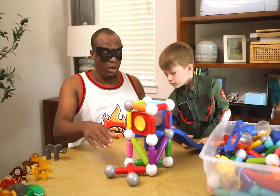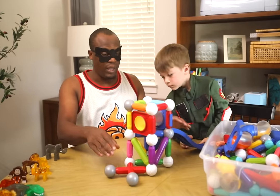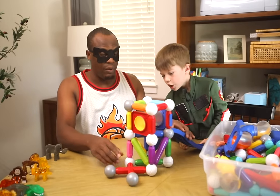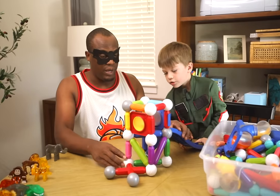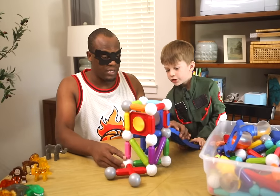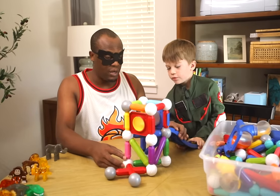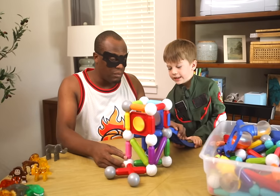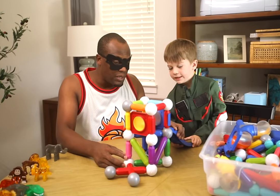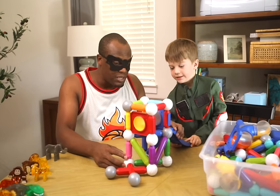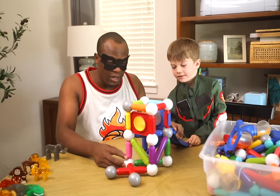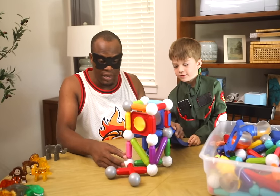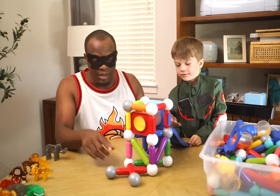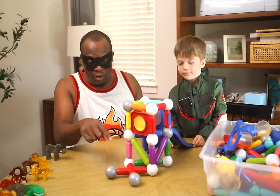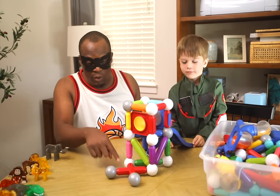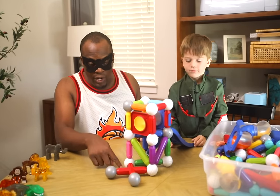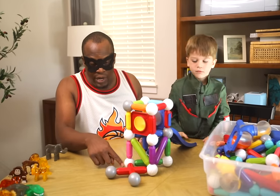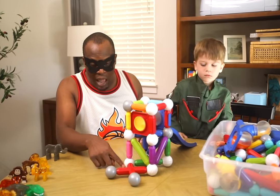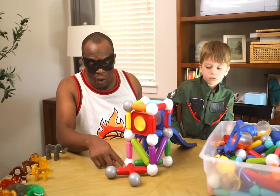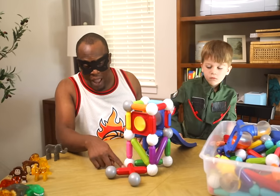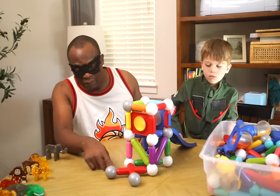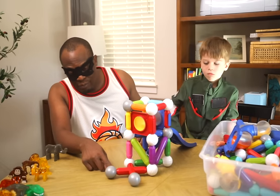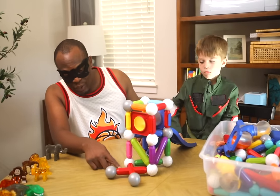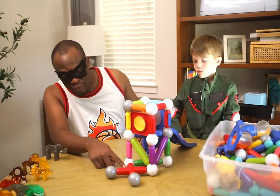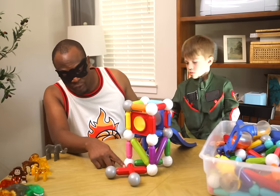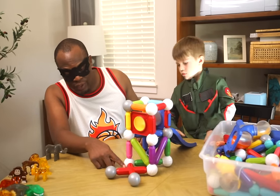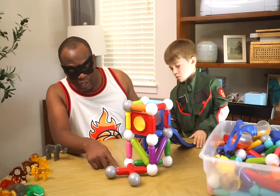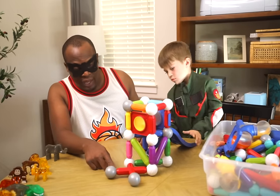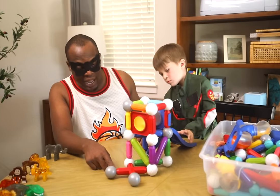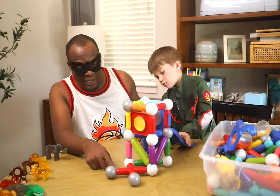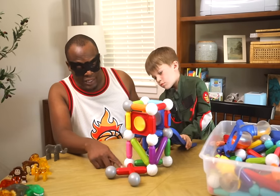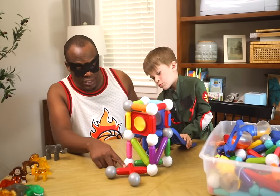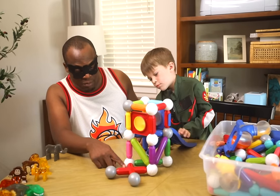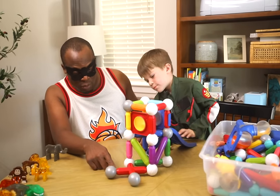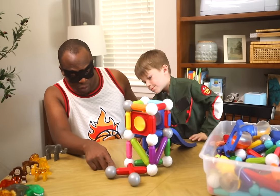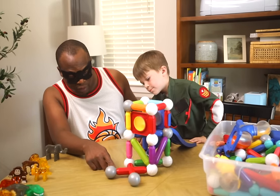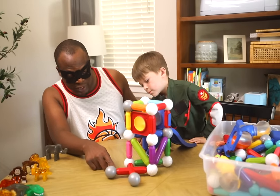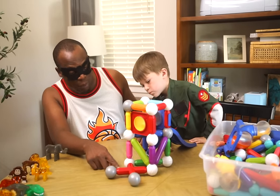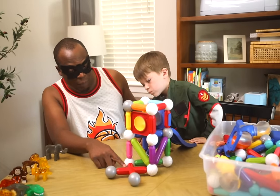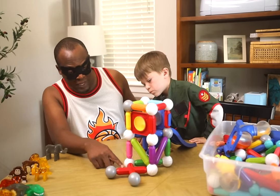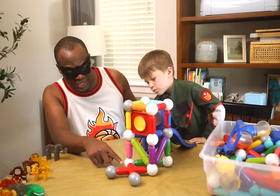Okay, let's, oh, it's okay. We now have to build I need some more small pieces.